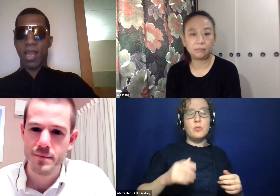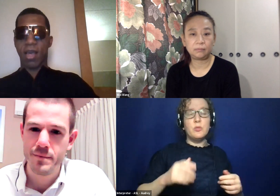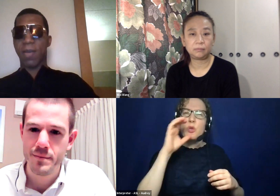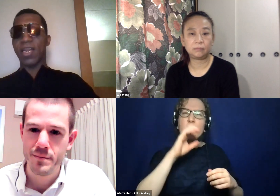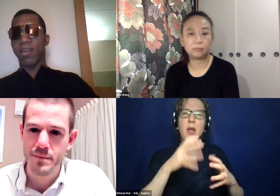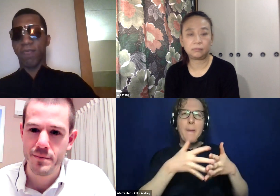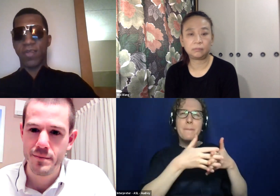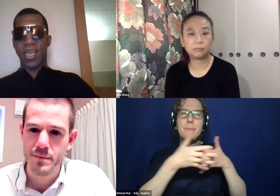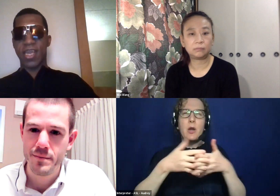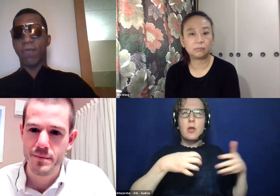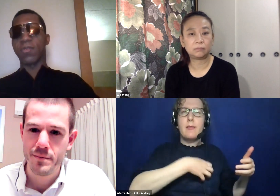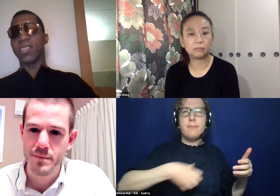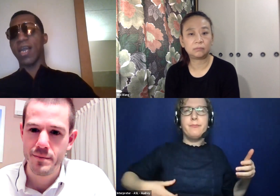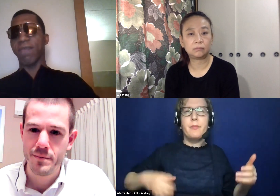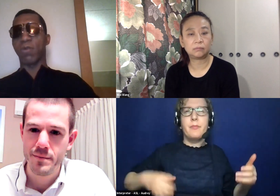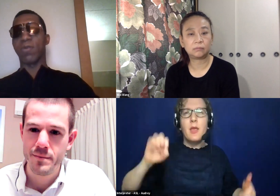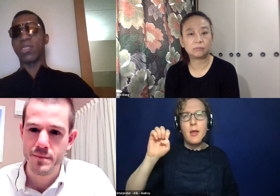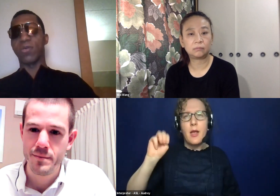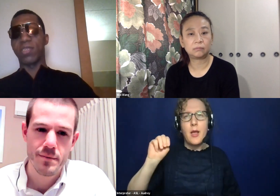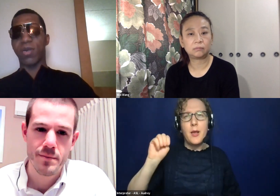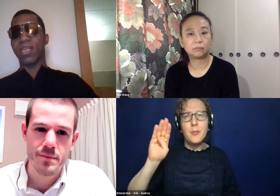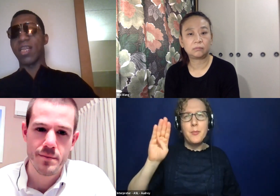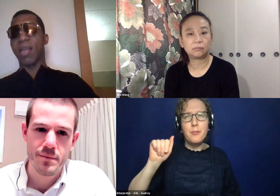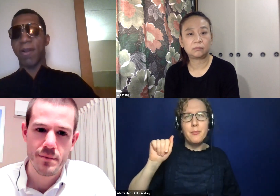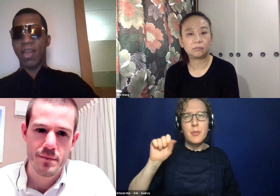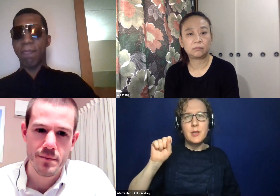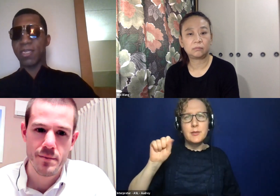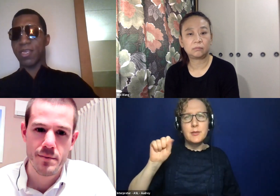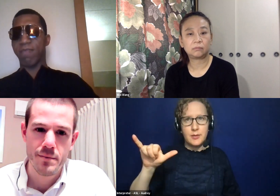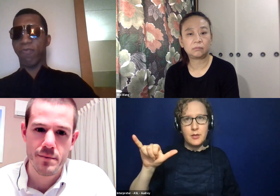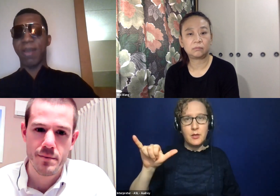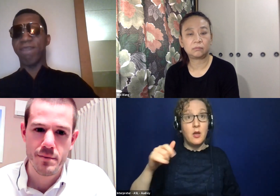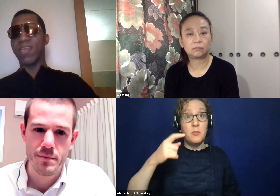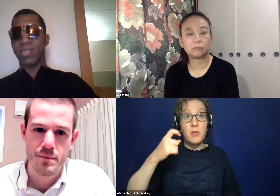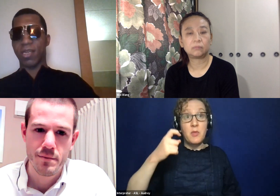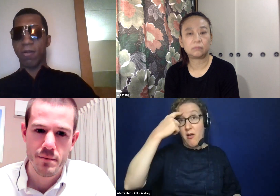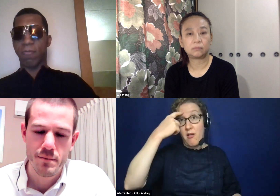at the end of the day, I would still have to resort to the American Embassy for my visa,